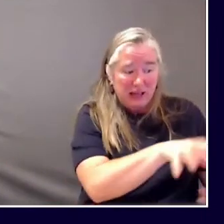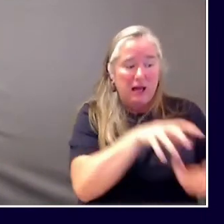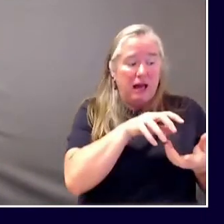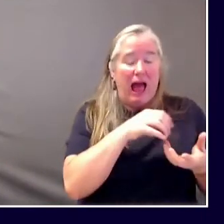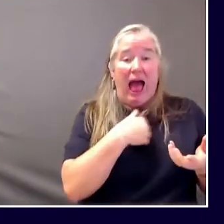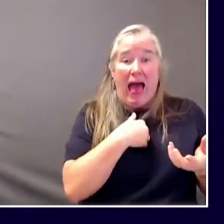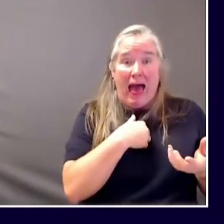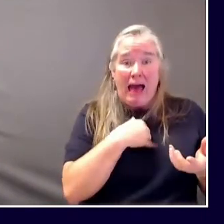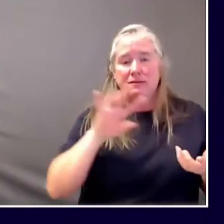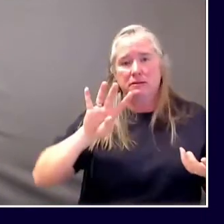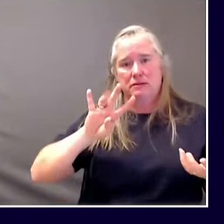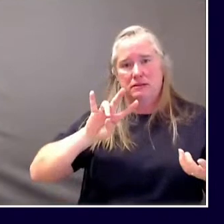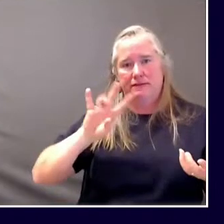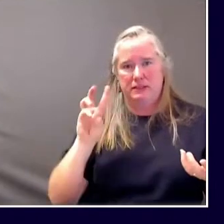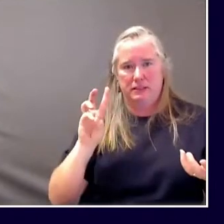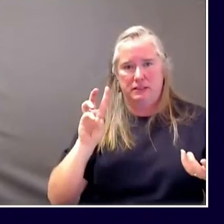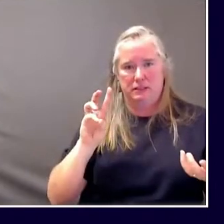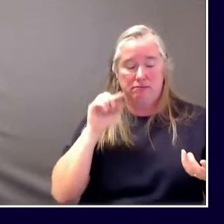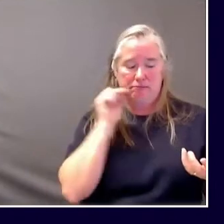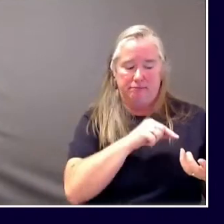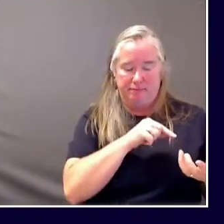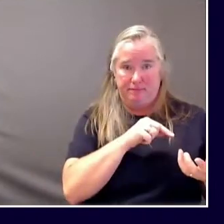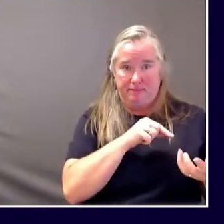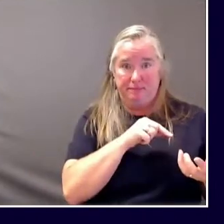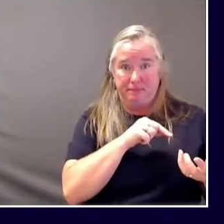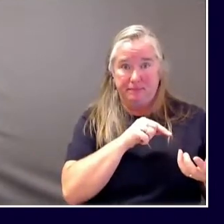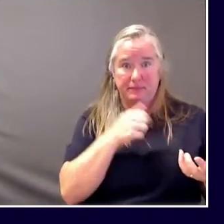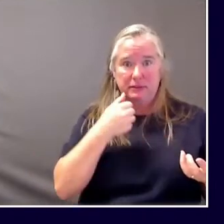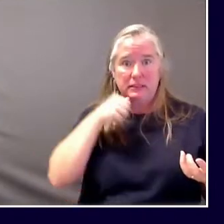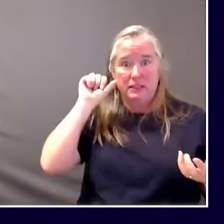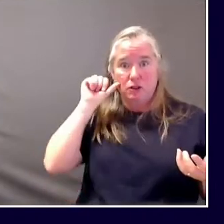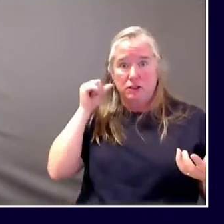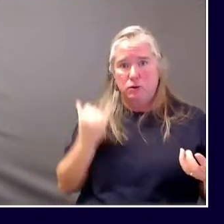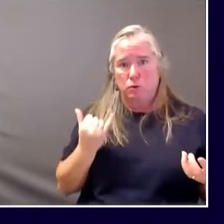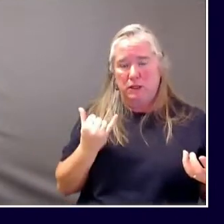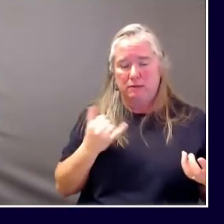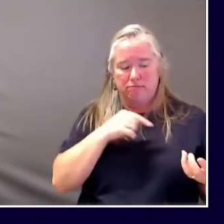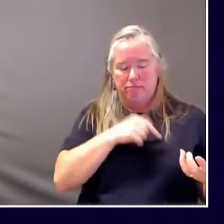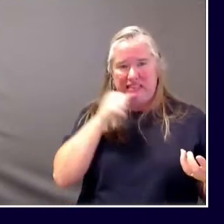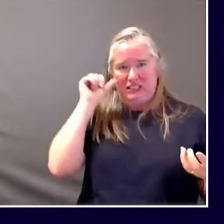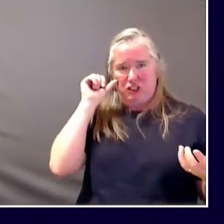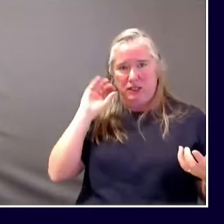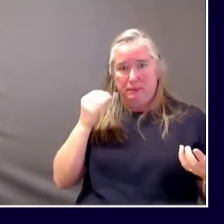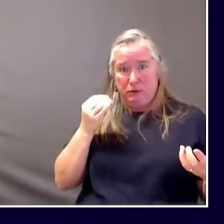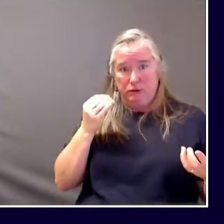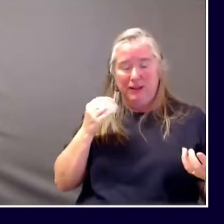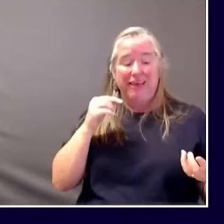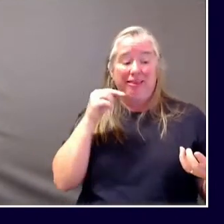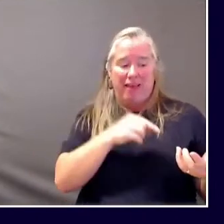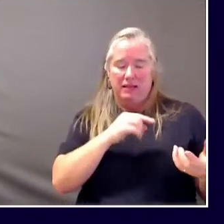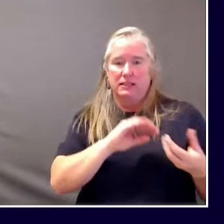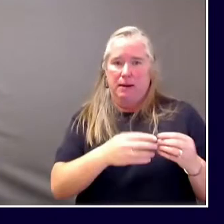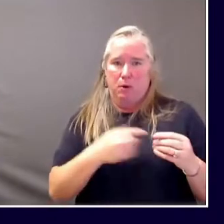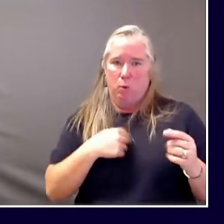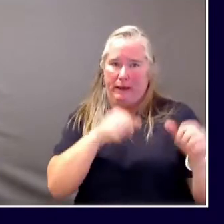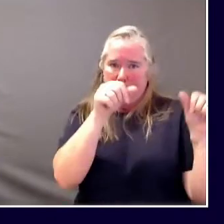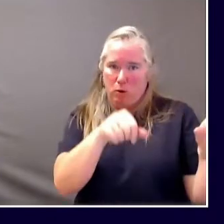focus on that number is seventy six and that's the number that